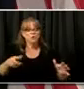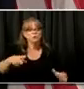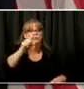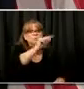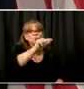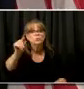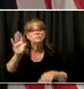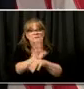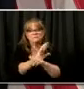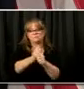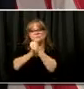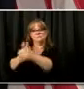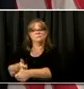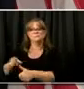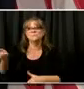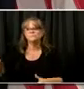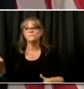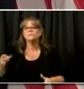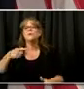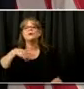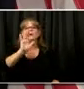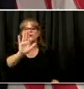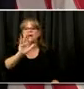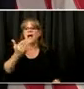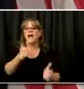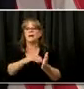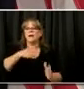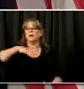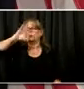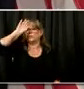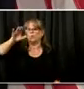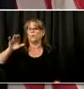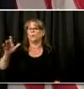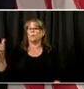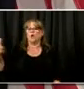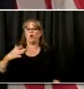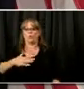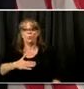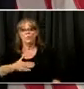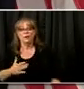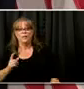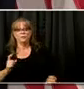its customers will make a significant contribution to assist our federal fellow coloradans just as